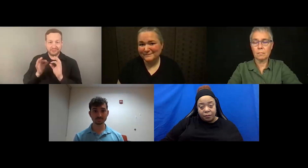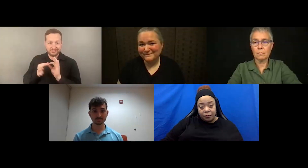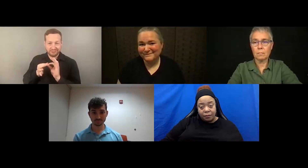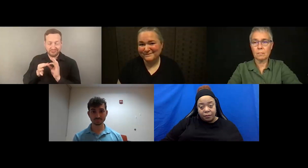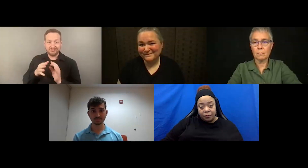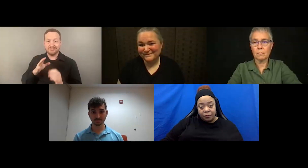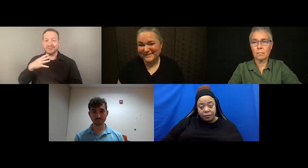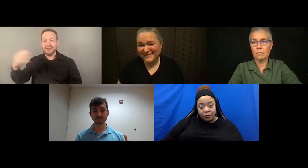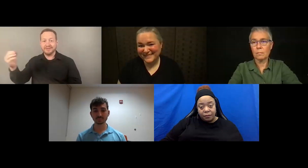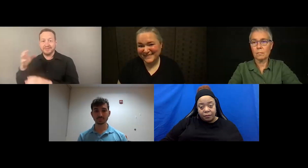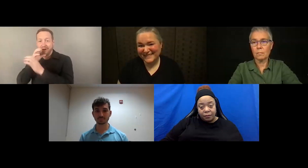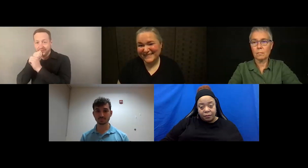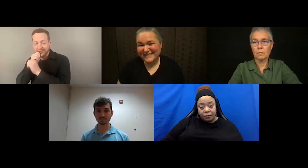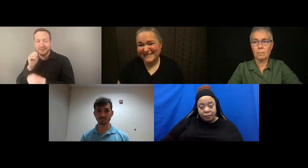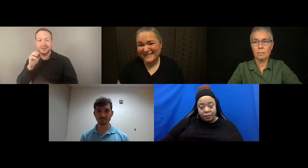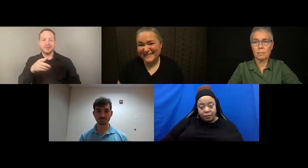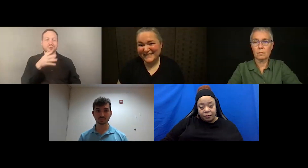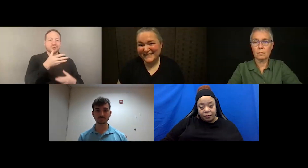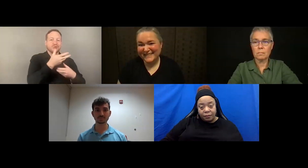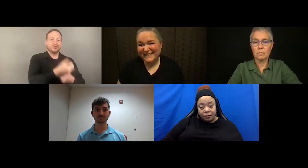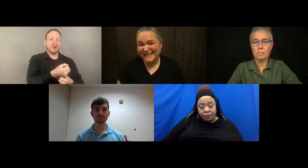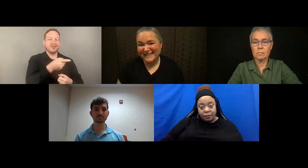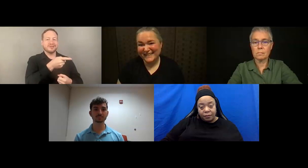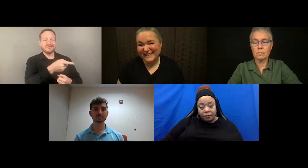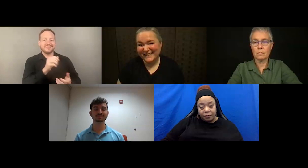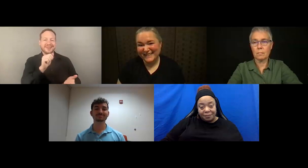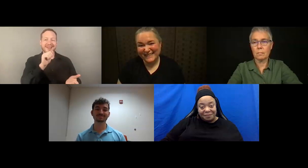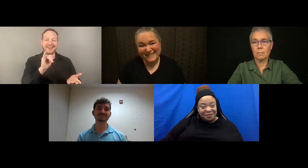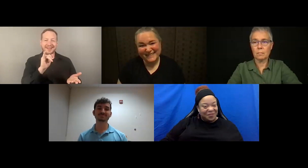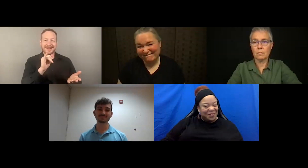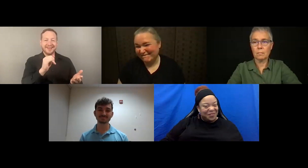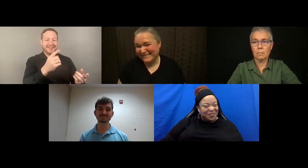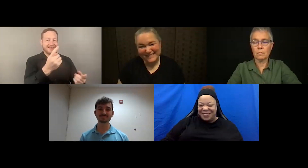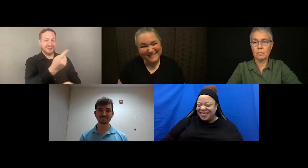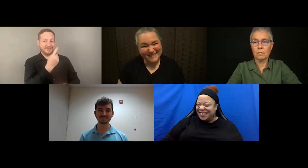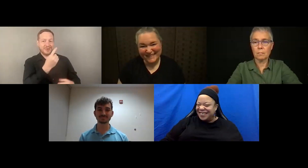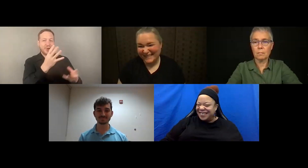person, if I bring in a human person to interpret, uwe do expect them to